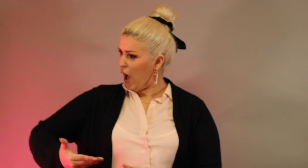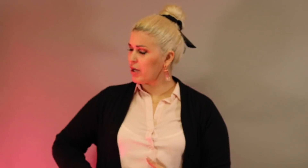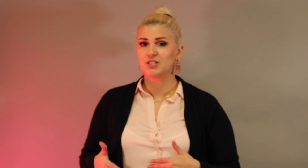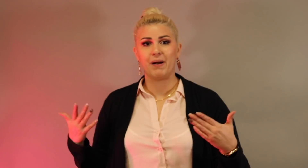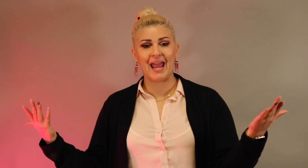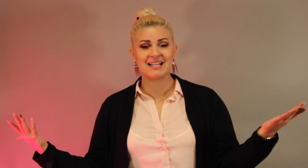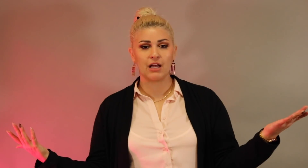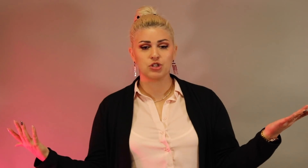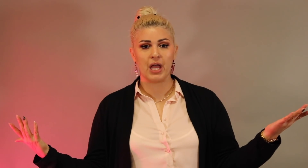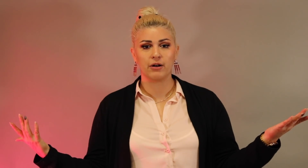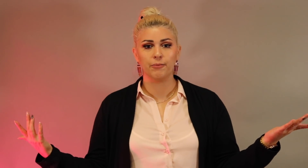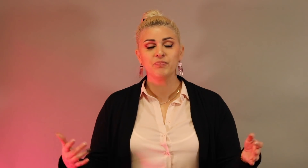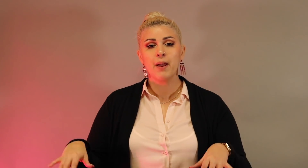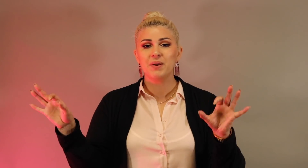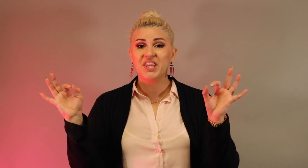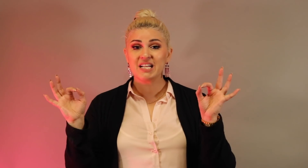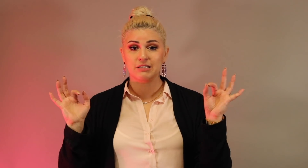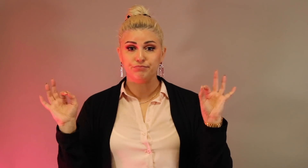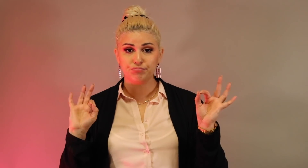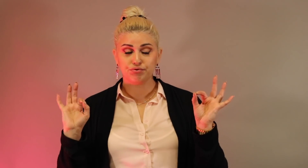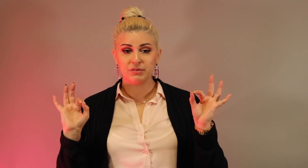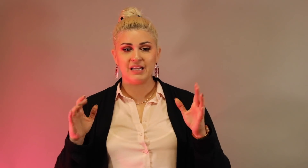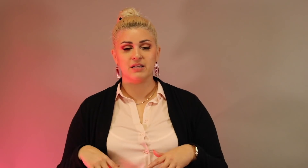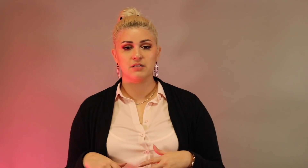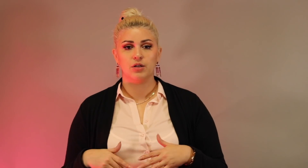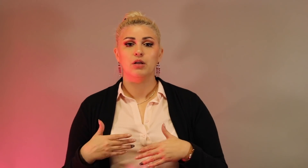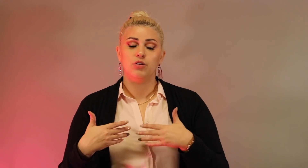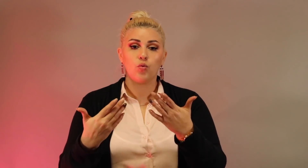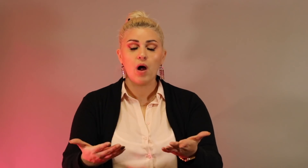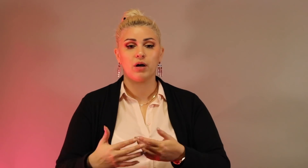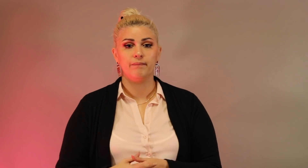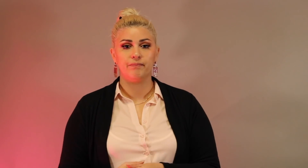Welcome to my ASL channel. But this is you're welcome.